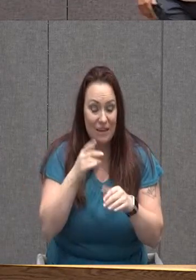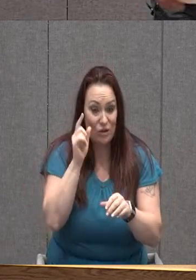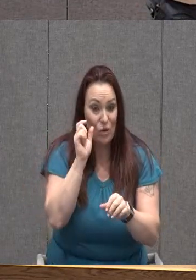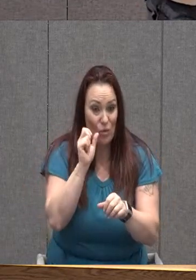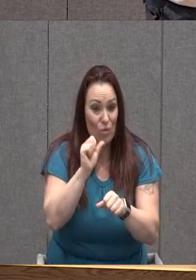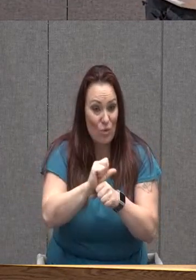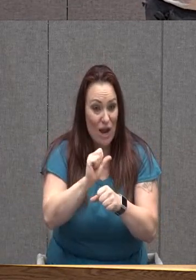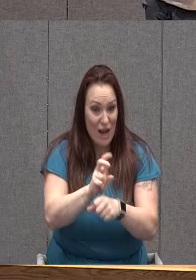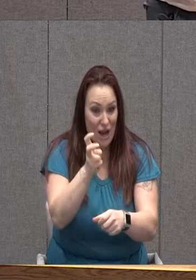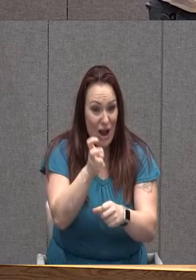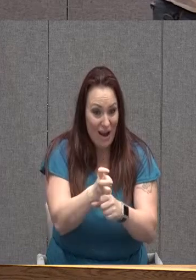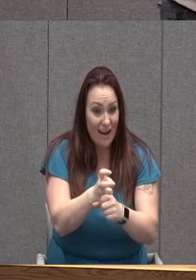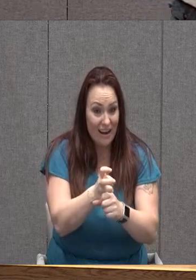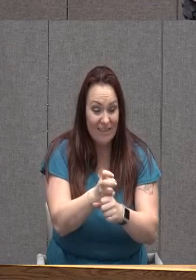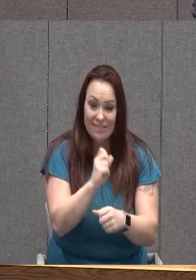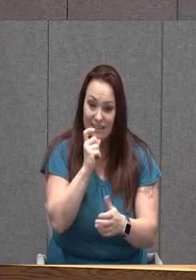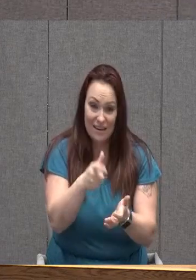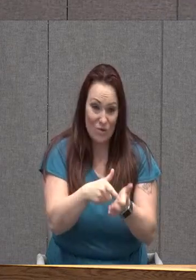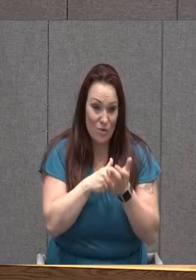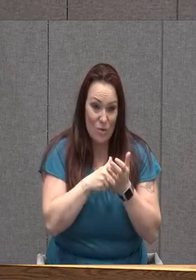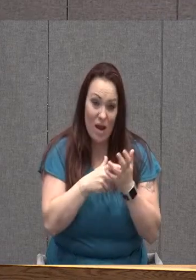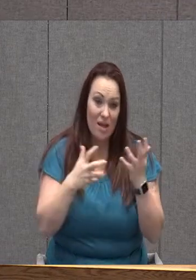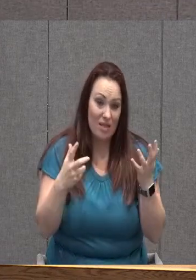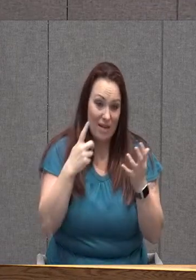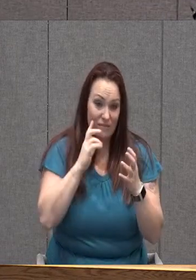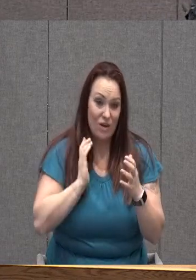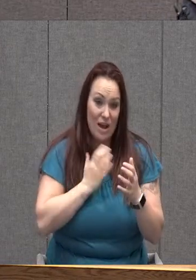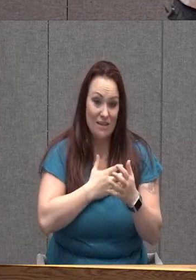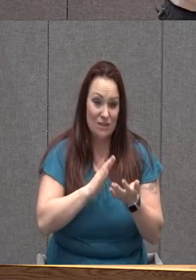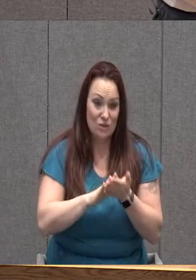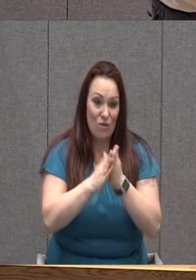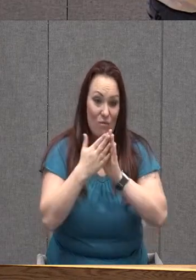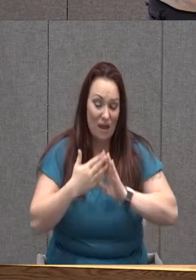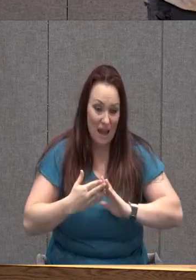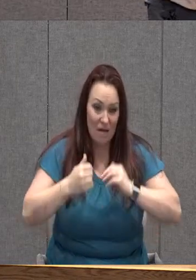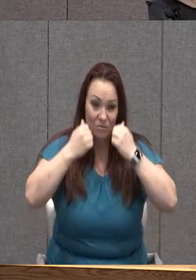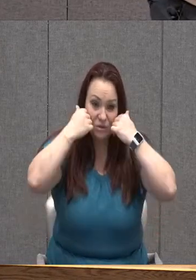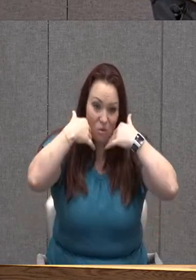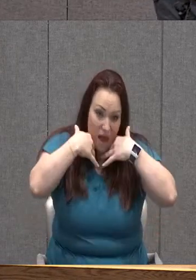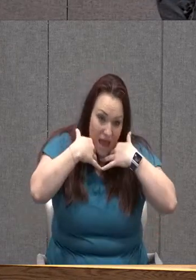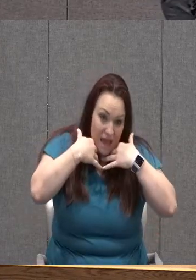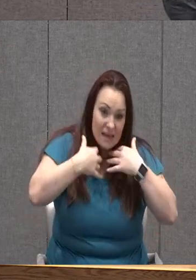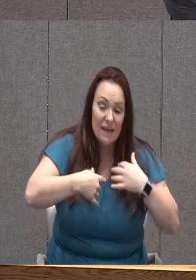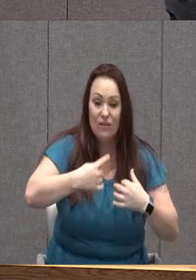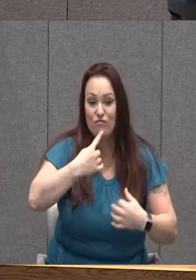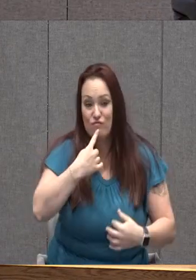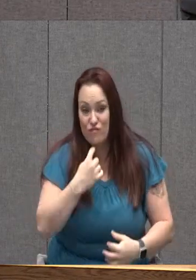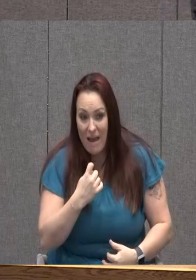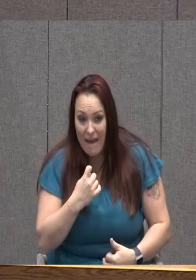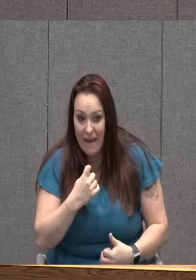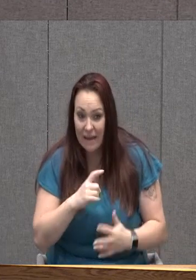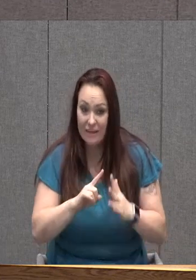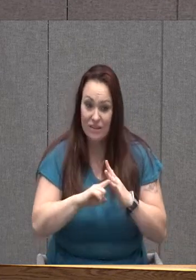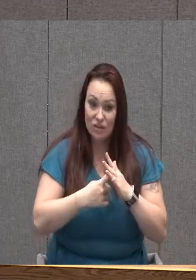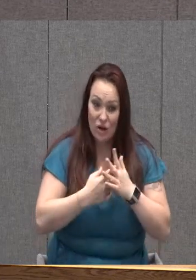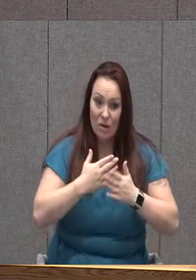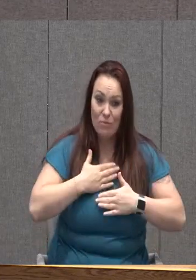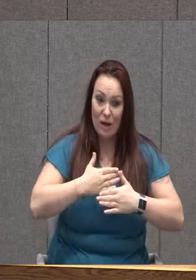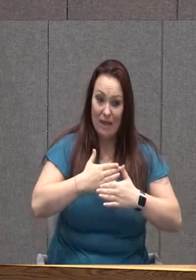it didn't take much for us to get sweaty, for us to get a little red, for us to start breathing hard,